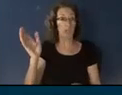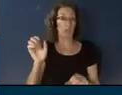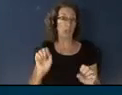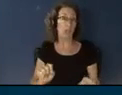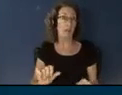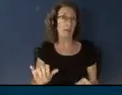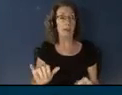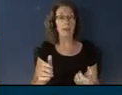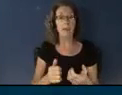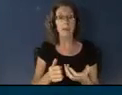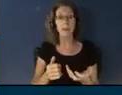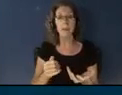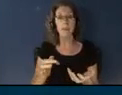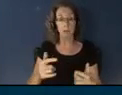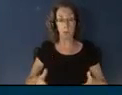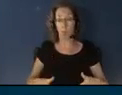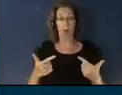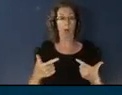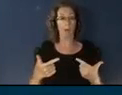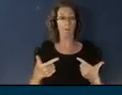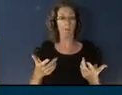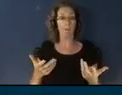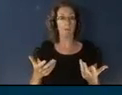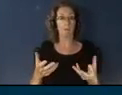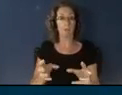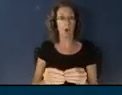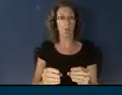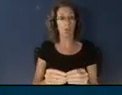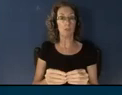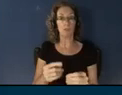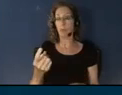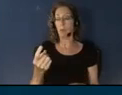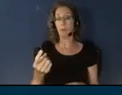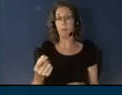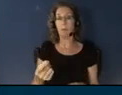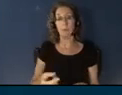if you were at a live conference. You usually have something saying who you are,